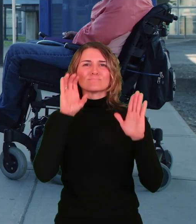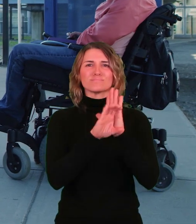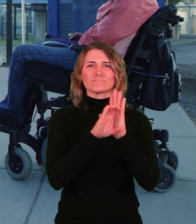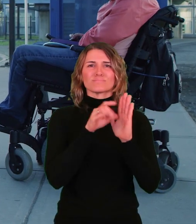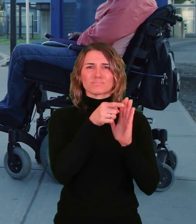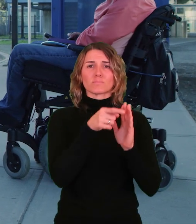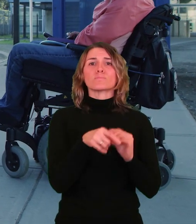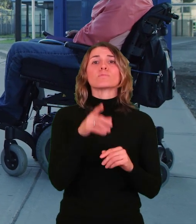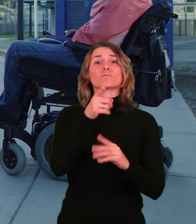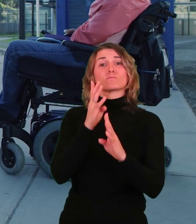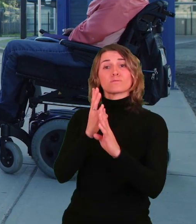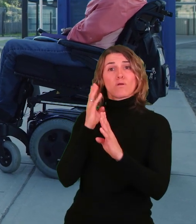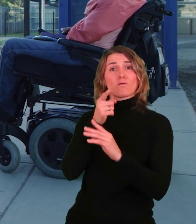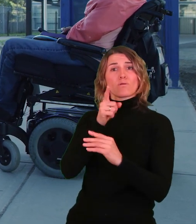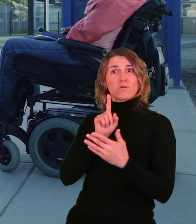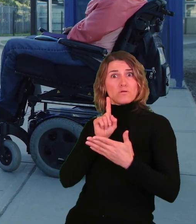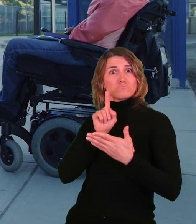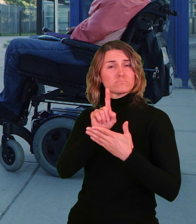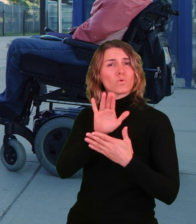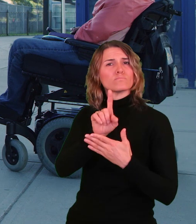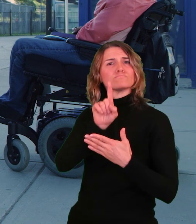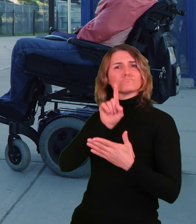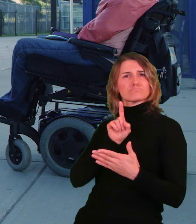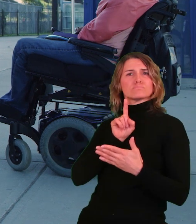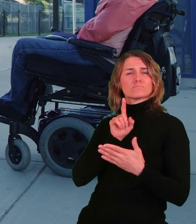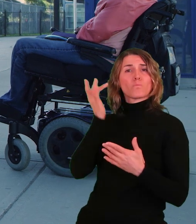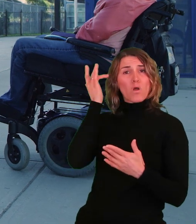Line up for the bus, staying a few feet back to allow the bus ramp to deploy.